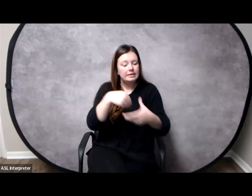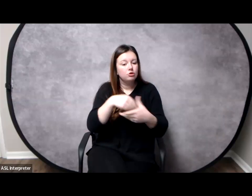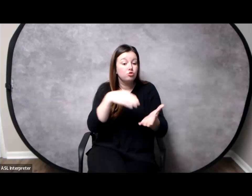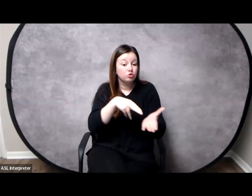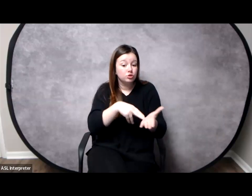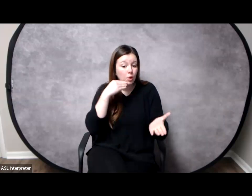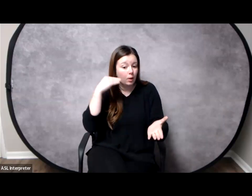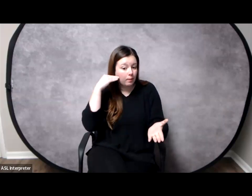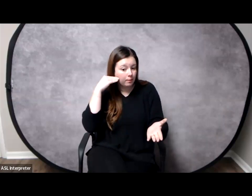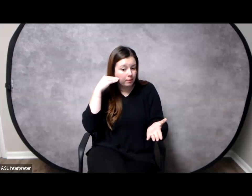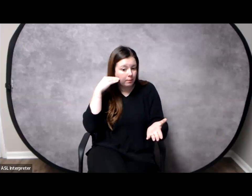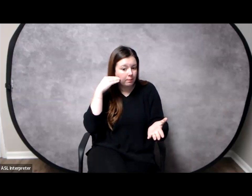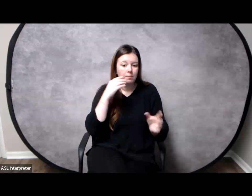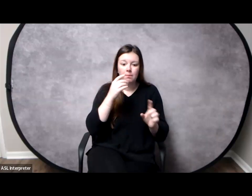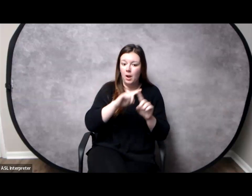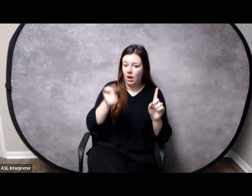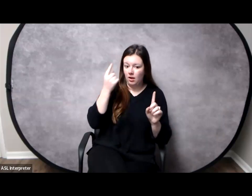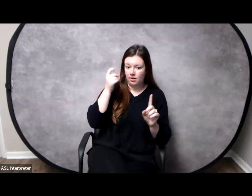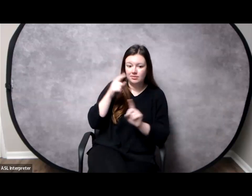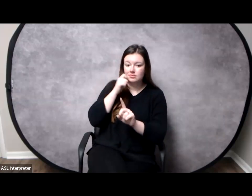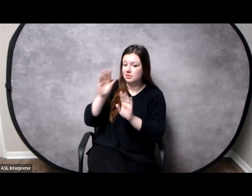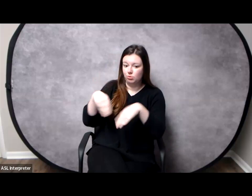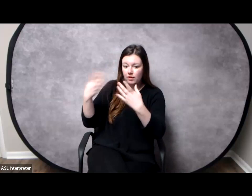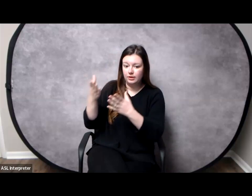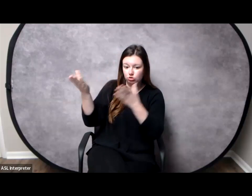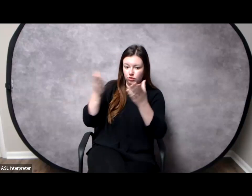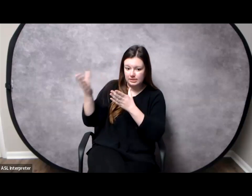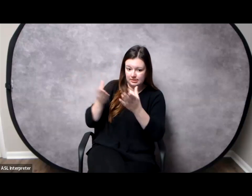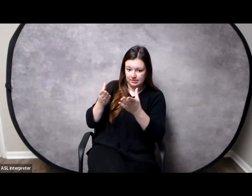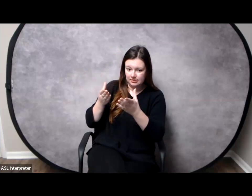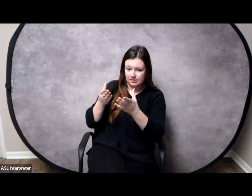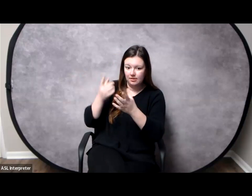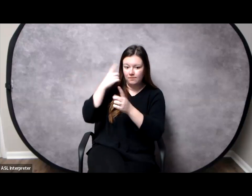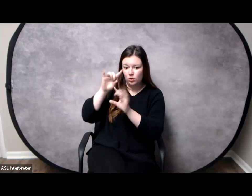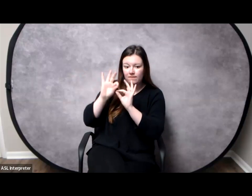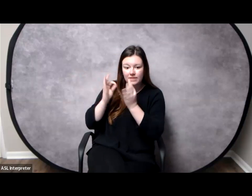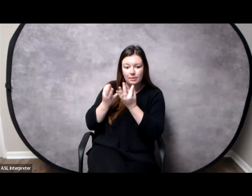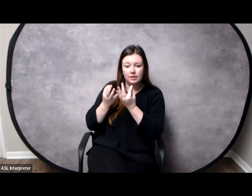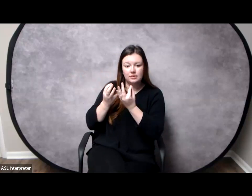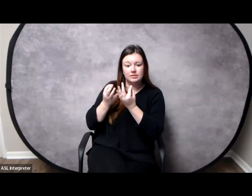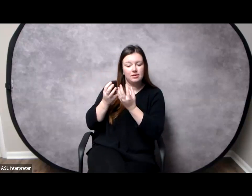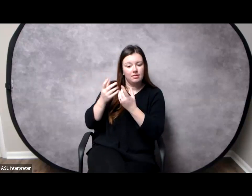of people who receive services in the community, that may be a violation under this proposed